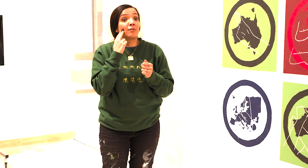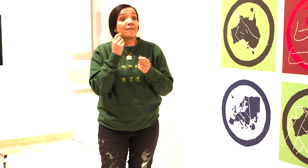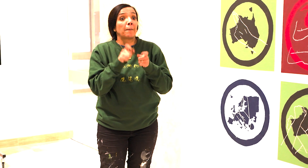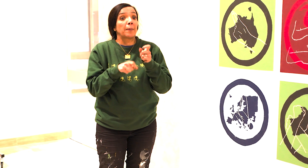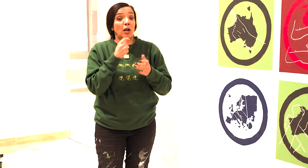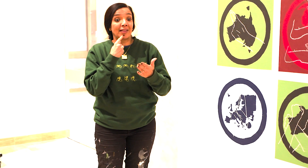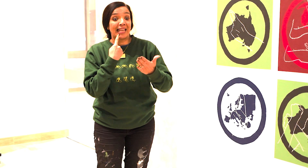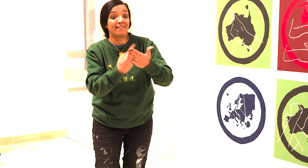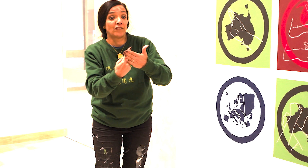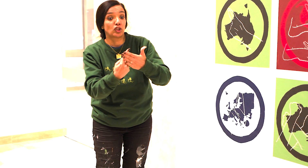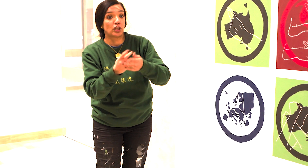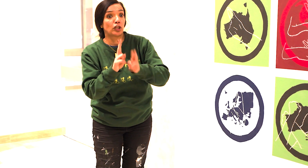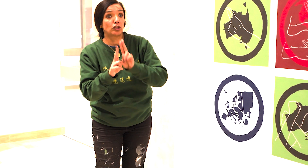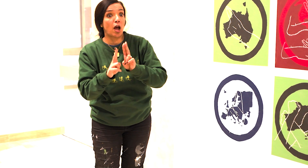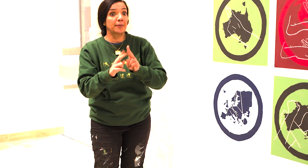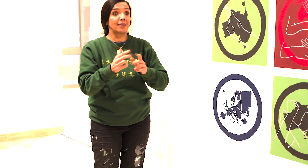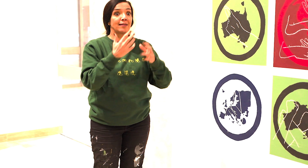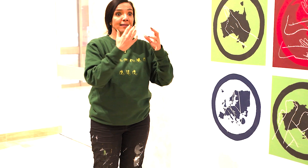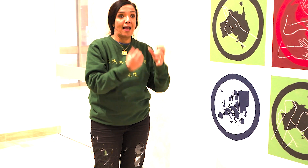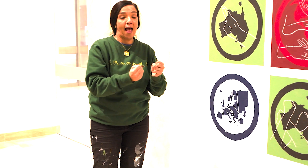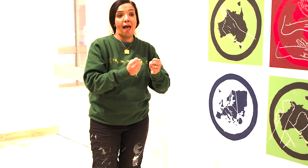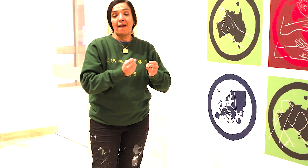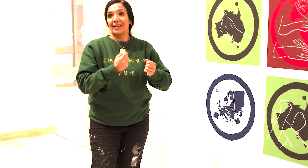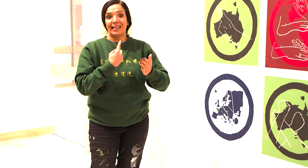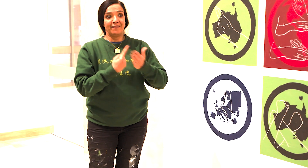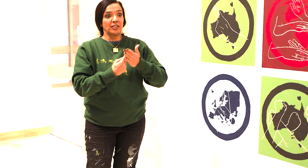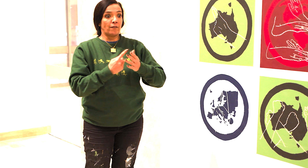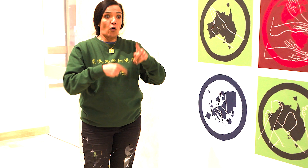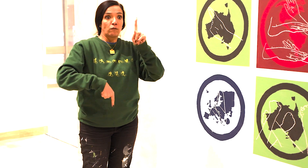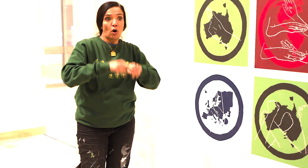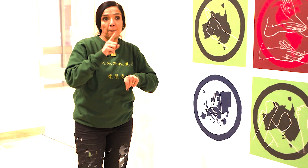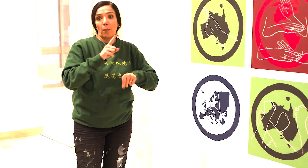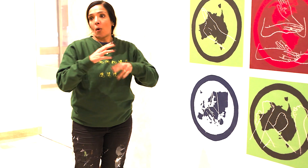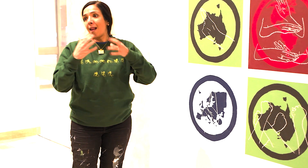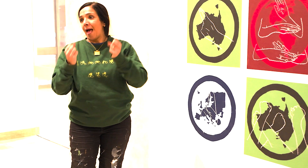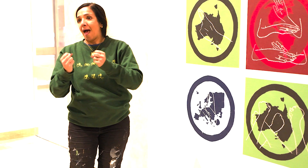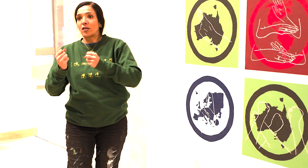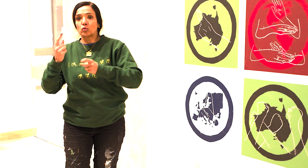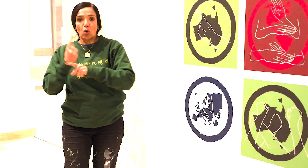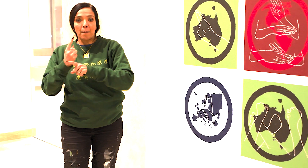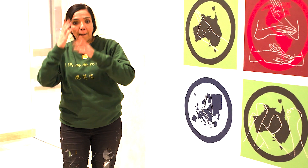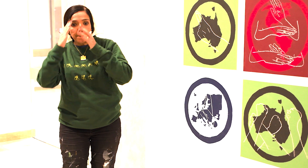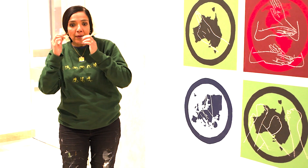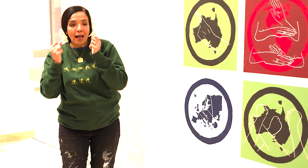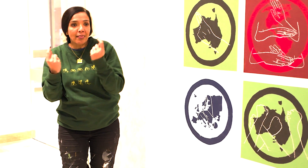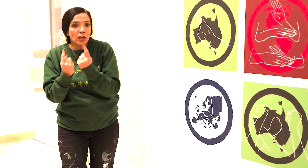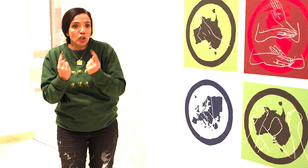Deaf mental health and also Deaf people being used as Envision interpreters-- where we'll talk about